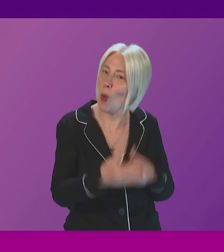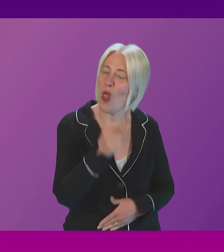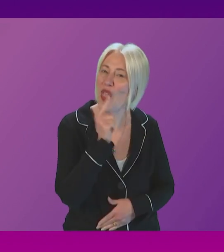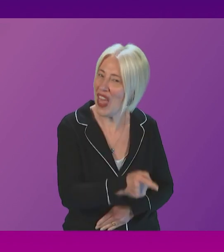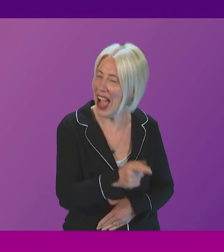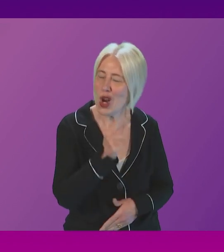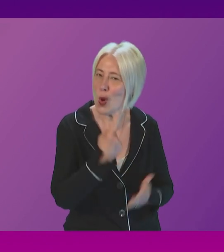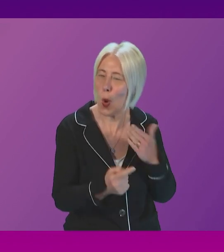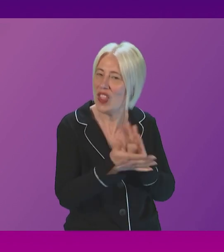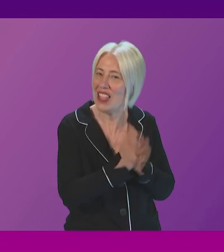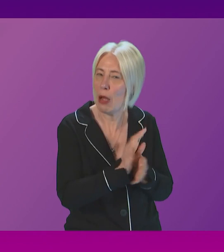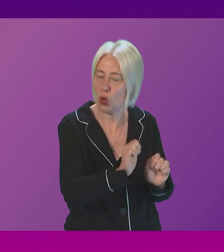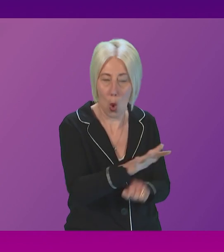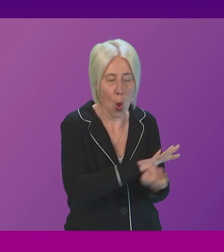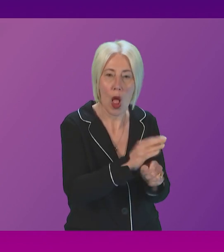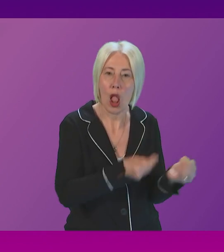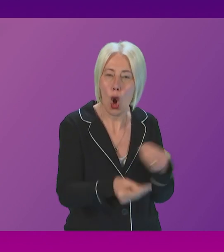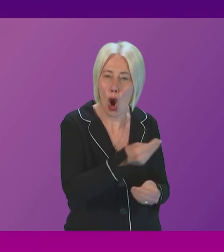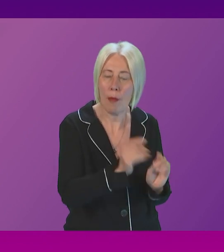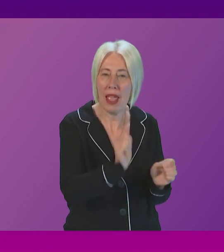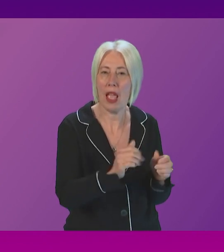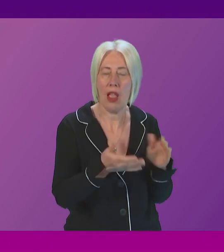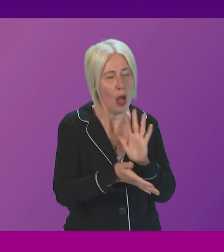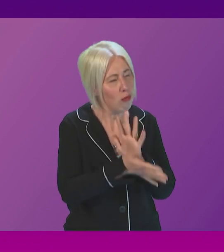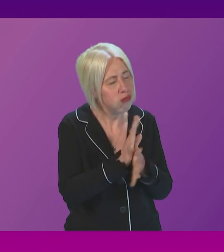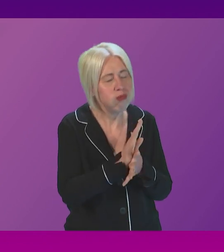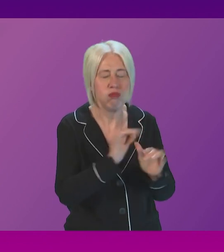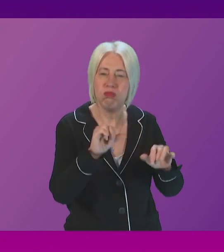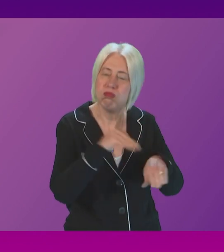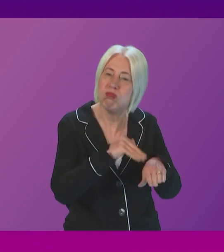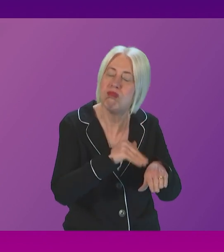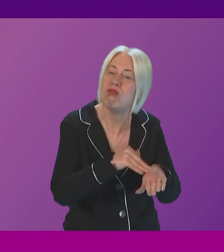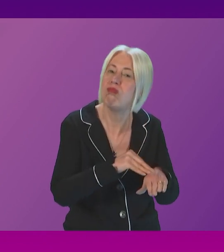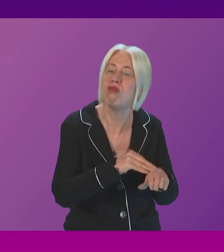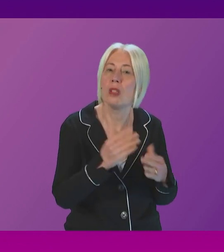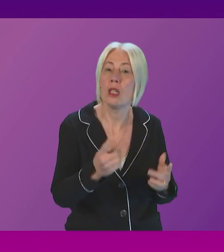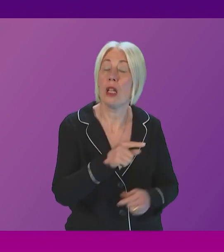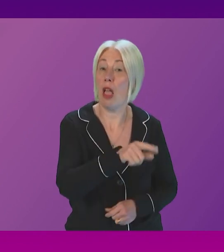the damage to the economy. The disruption goes far further than that. Mr Young said: